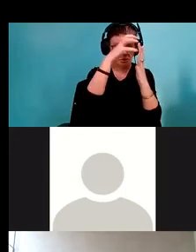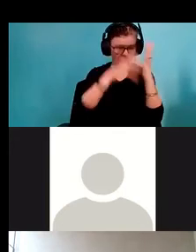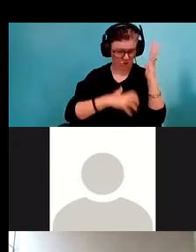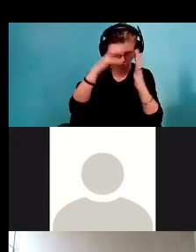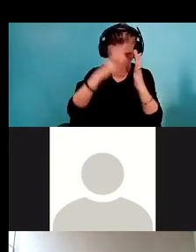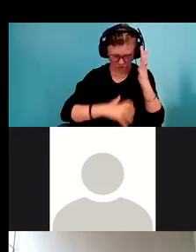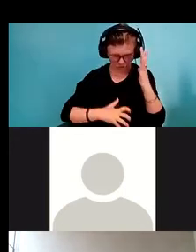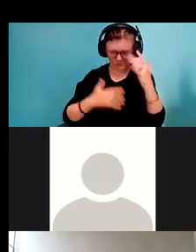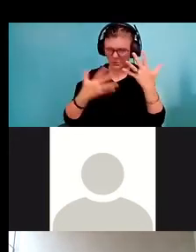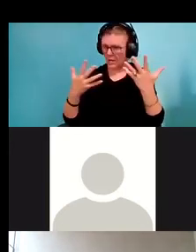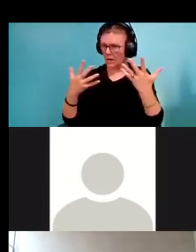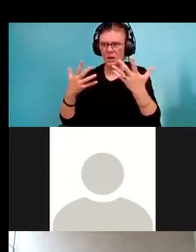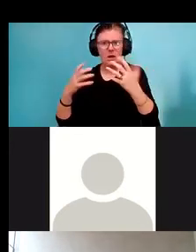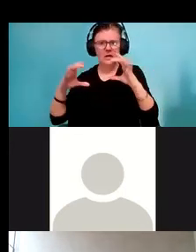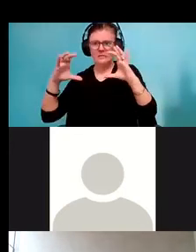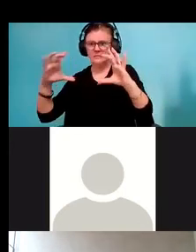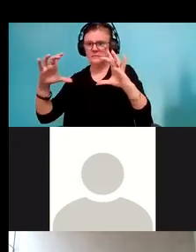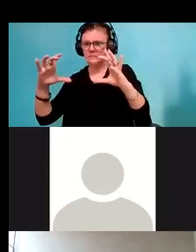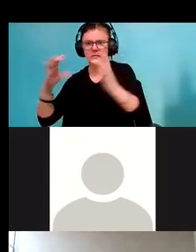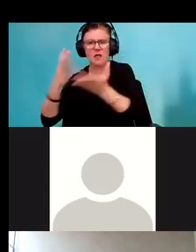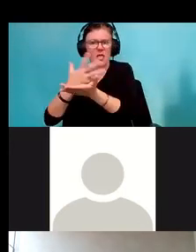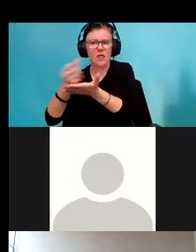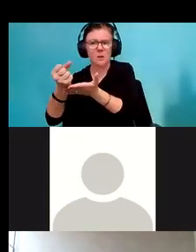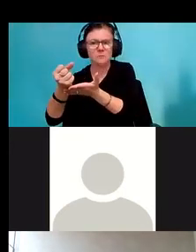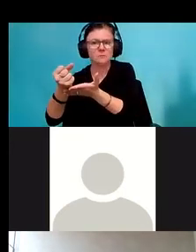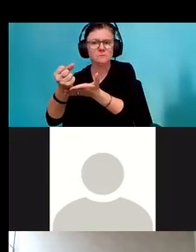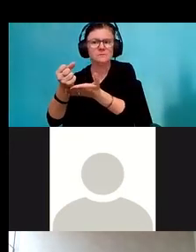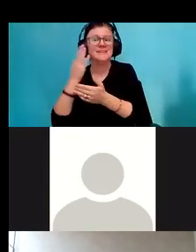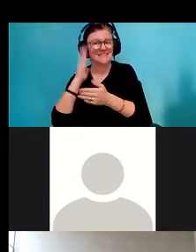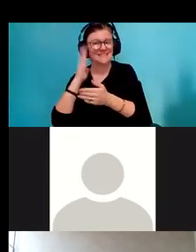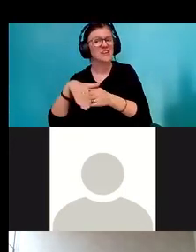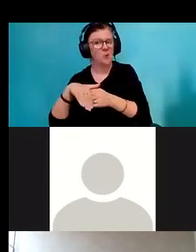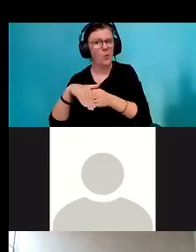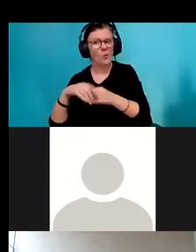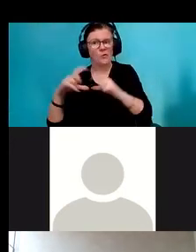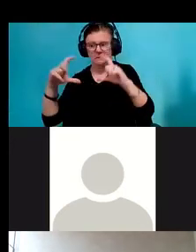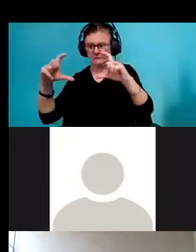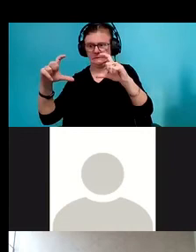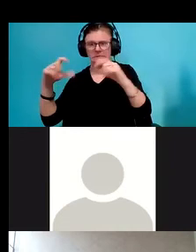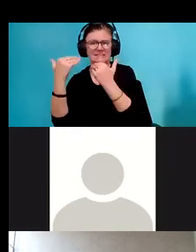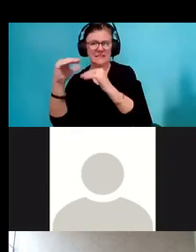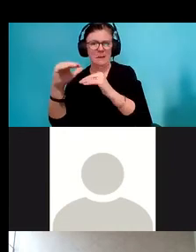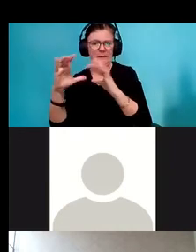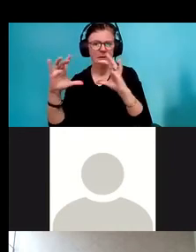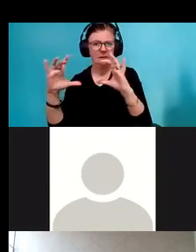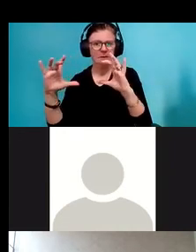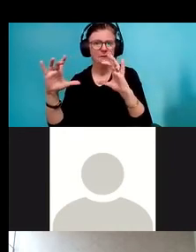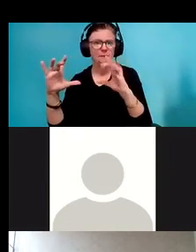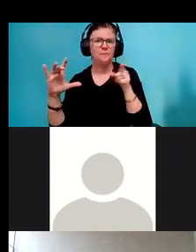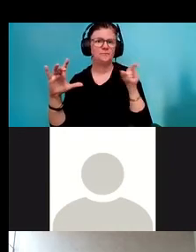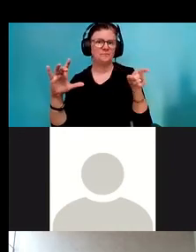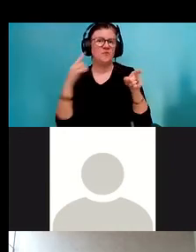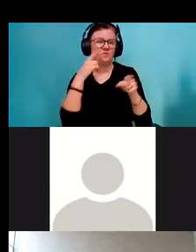I'm running out of space because there is a character limit on each narrative question. So this slide is for all of you.